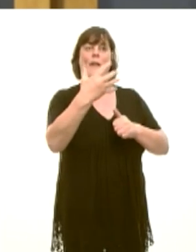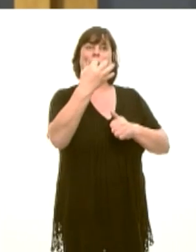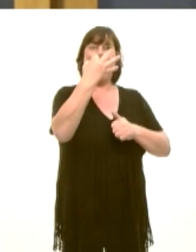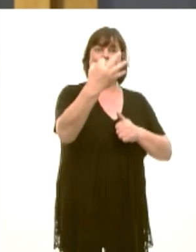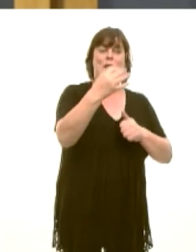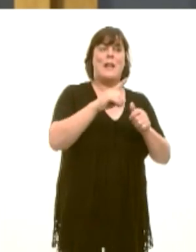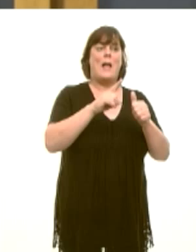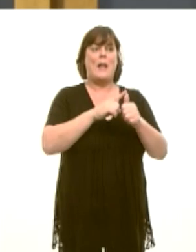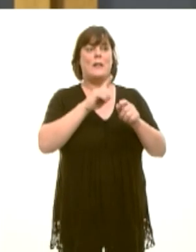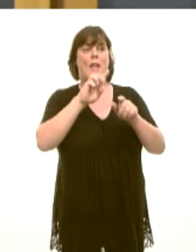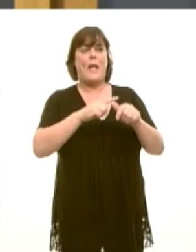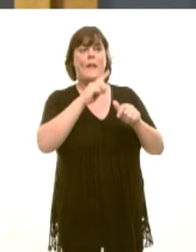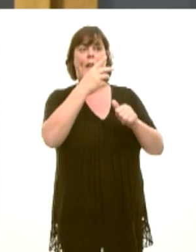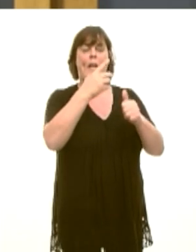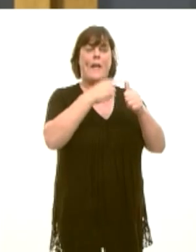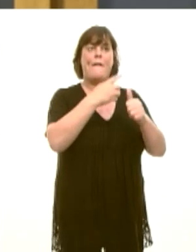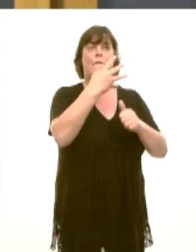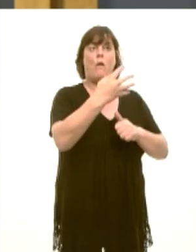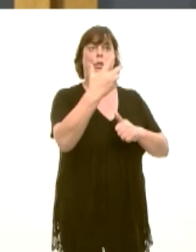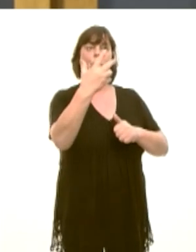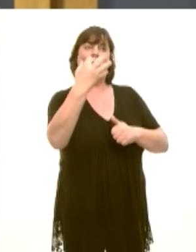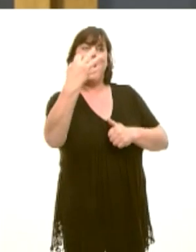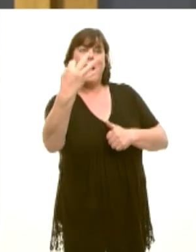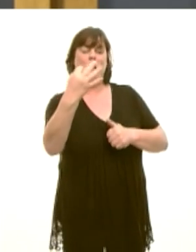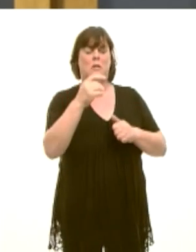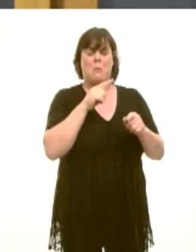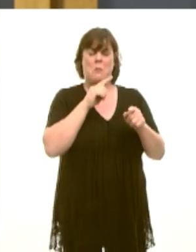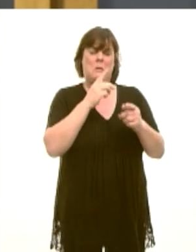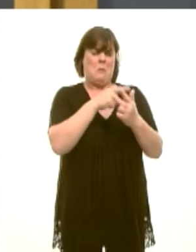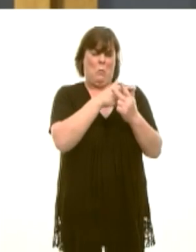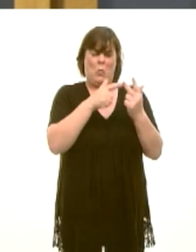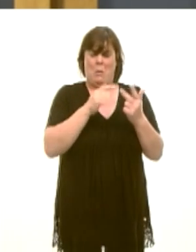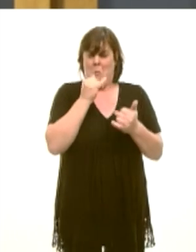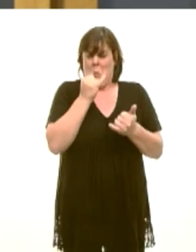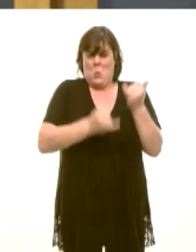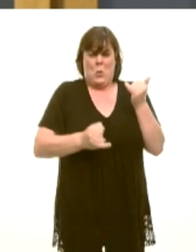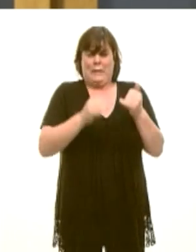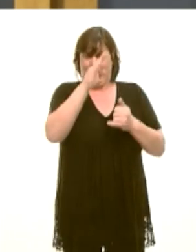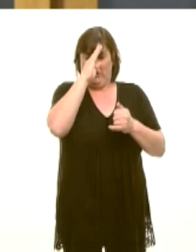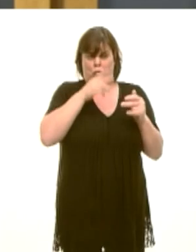and the A483 between Llandovery and Newtown are some of the most dangerous roads in Britain.